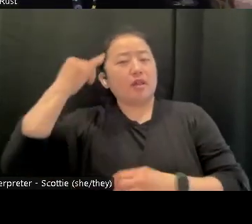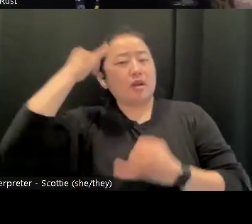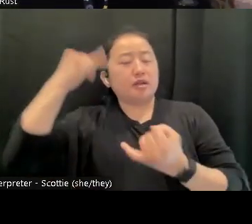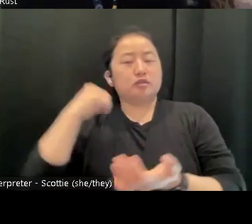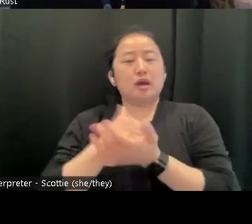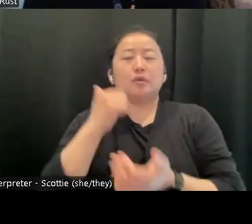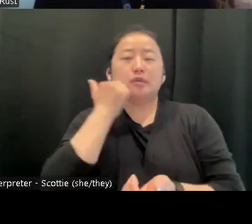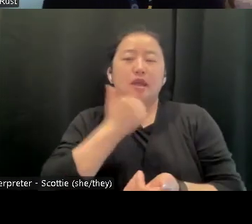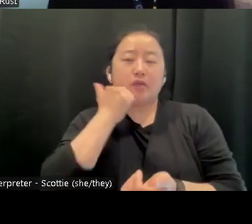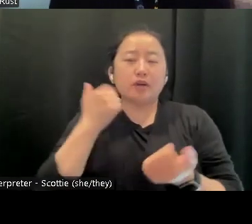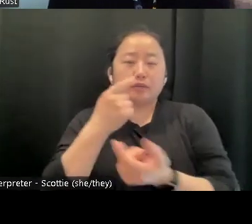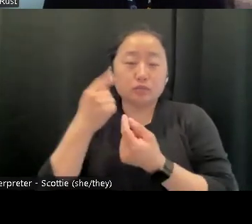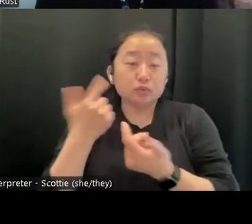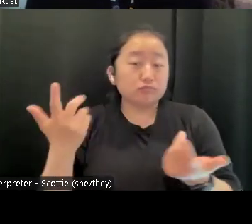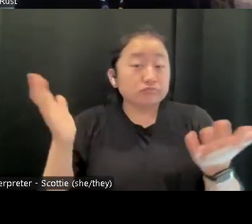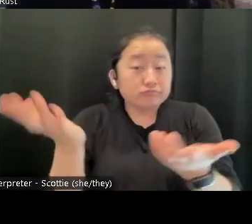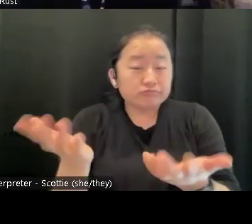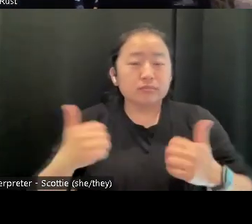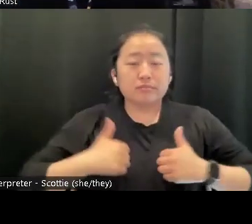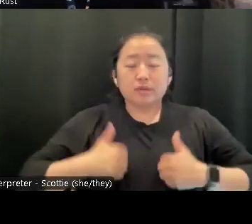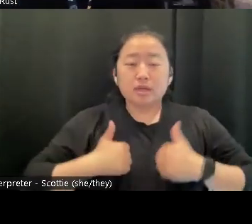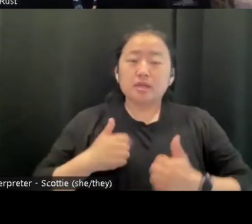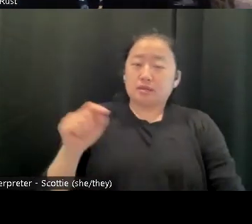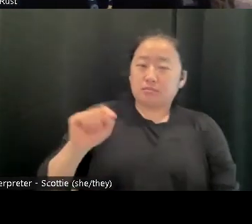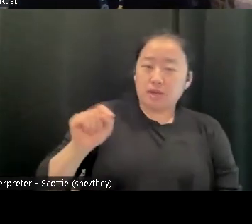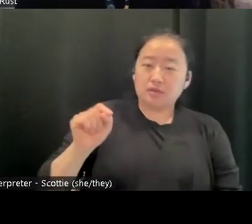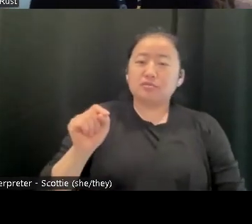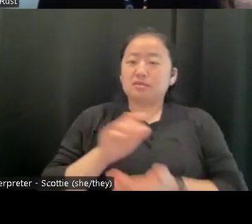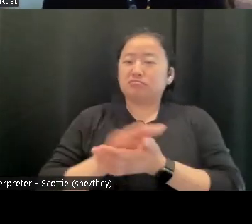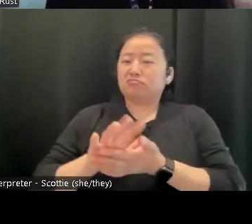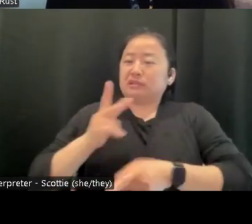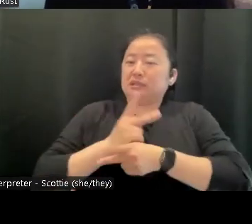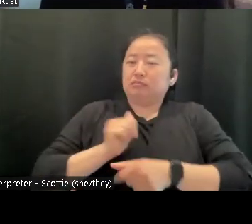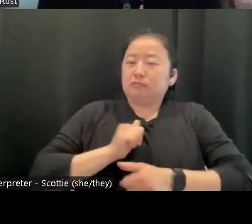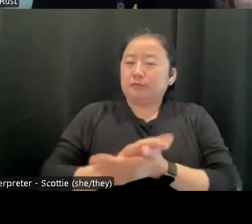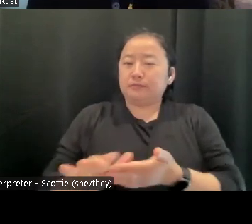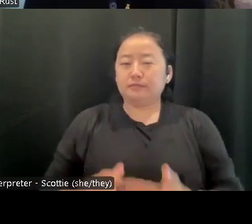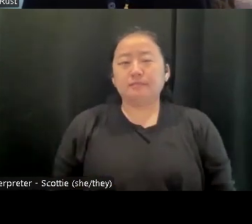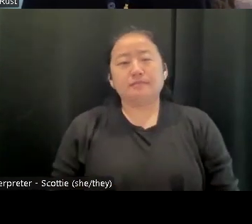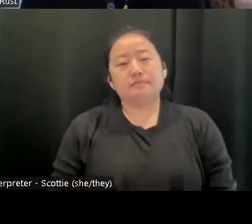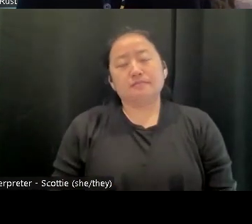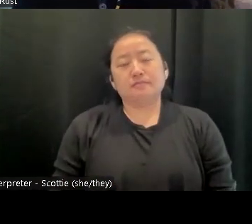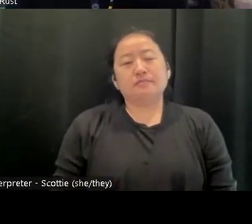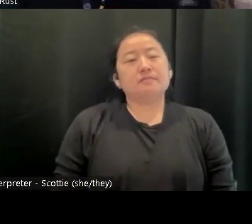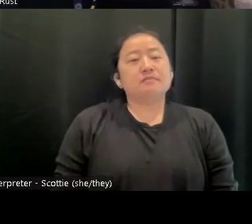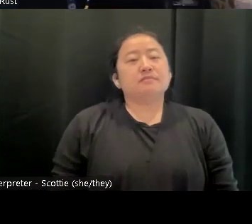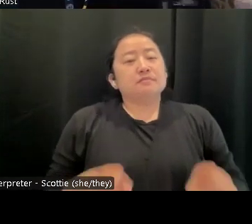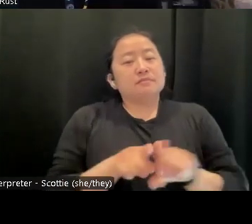This includes bathing, toileting, and hygiene. We also have assistive technology to help those